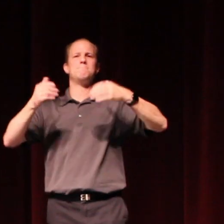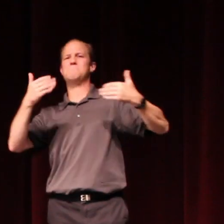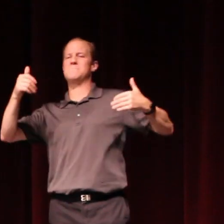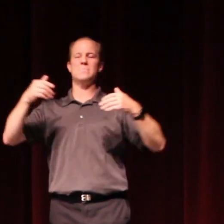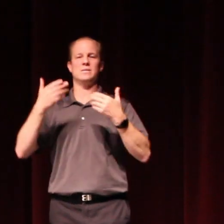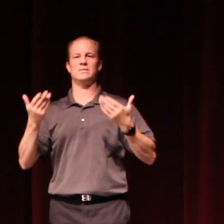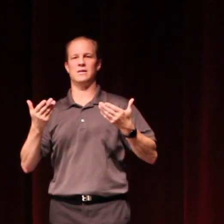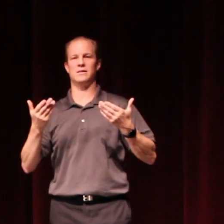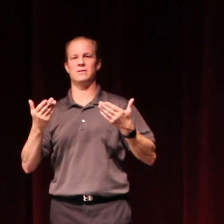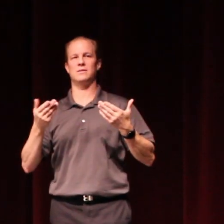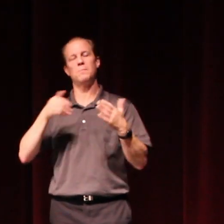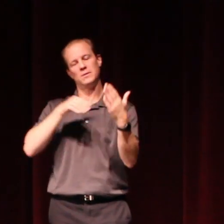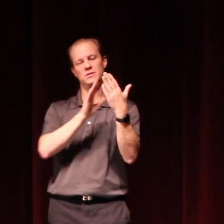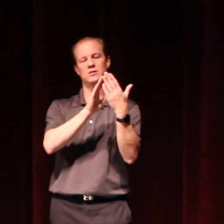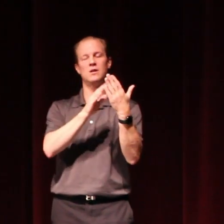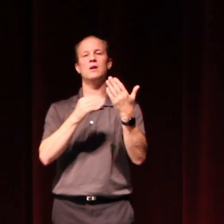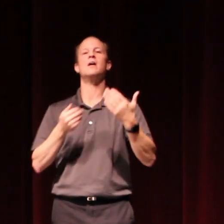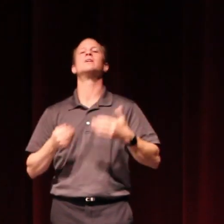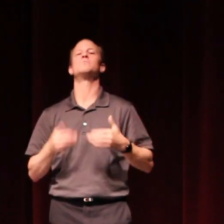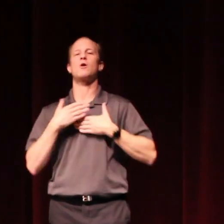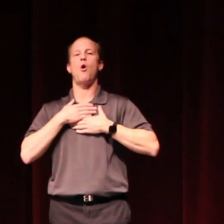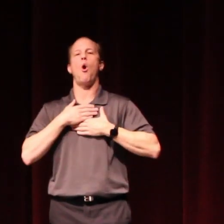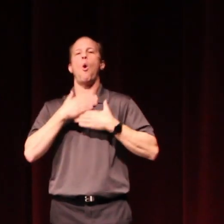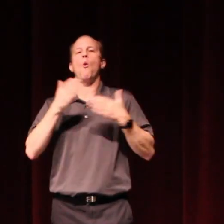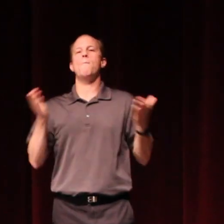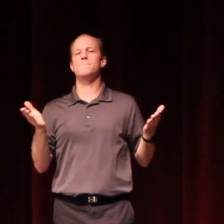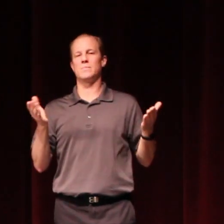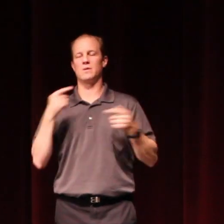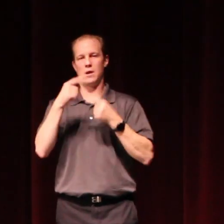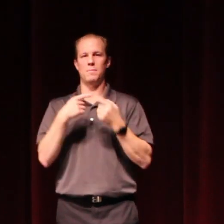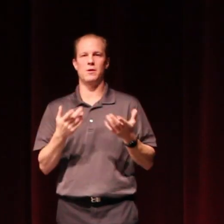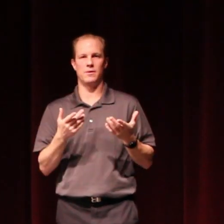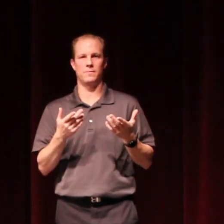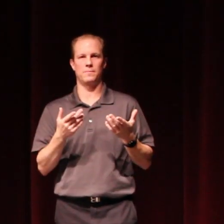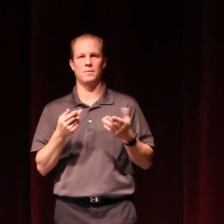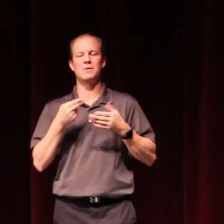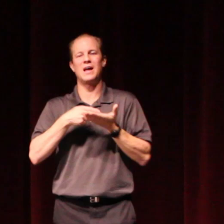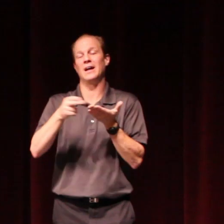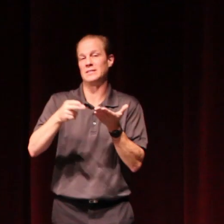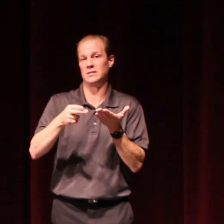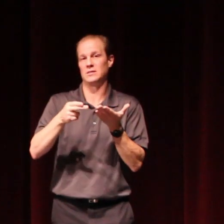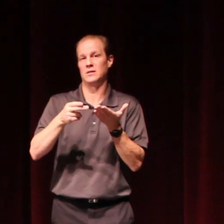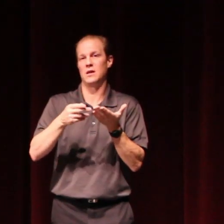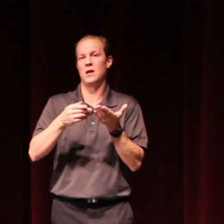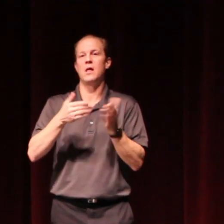being just open about it. Being honest about it. The wonderful part of being a part of a board is